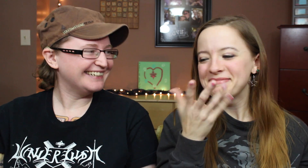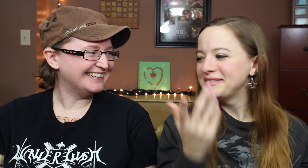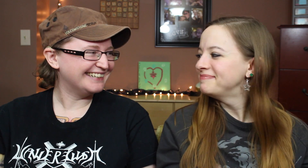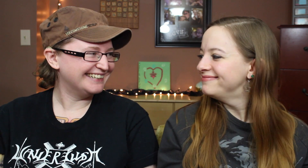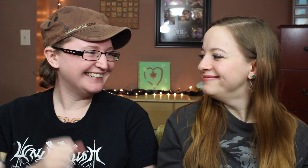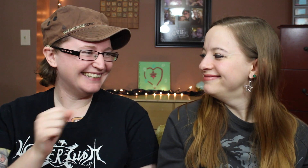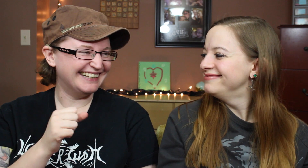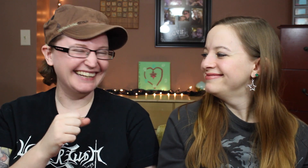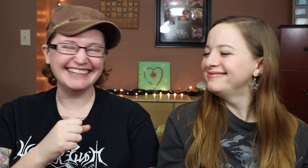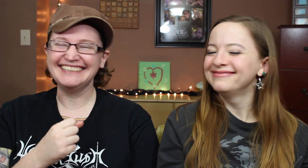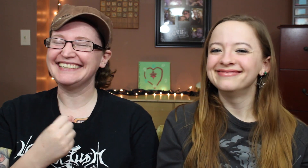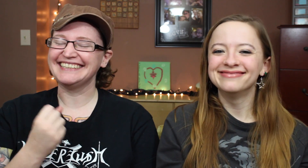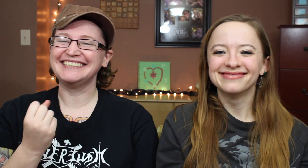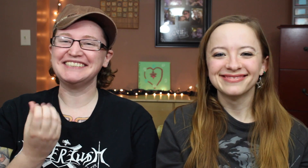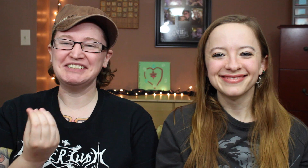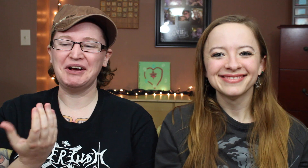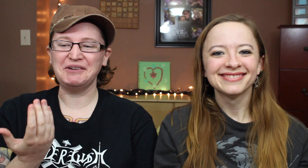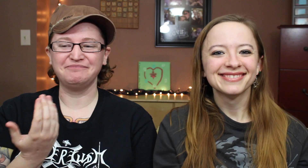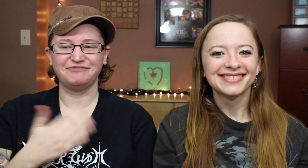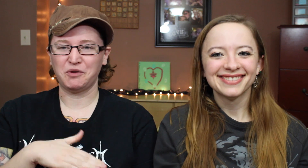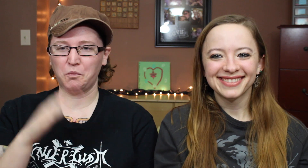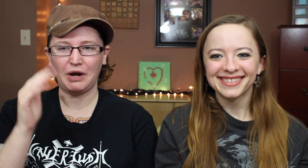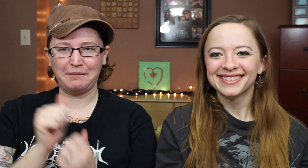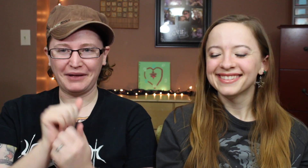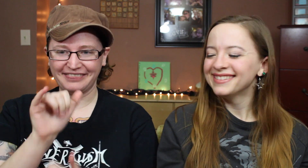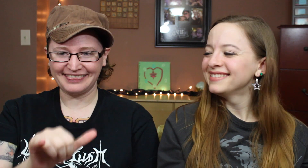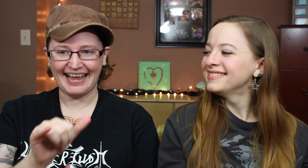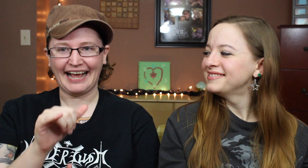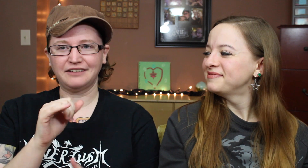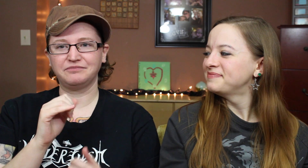Oh her mom! Yeah, so anyways I grew